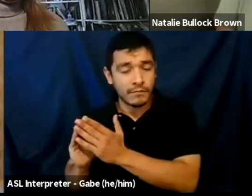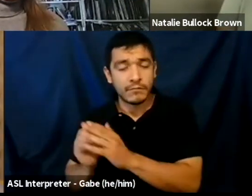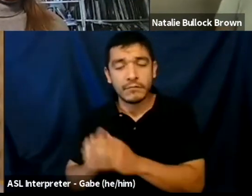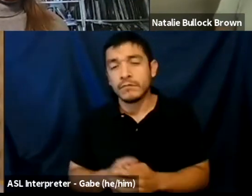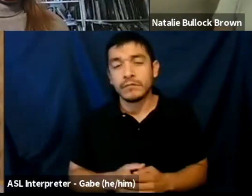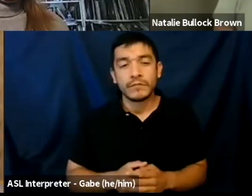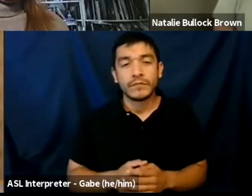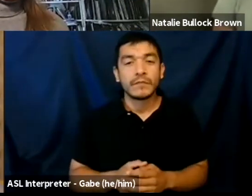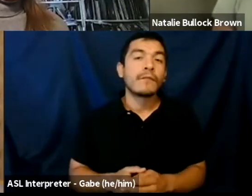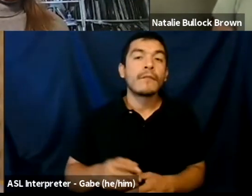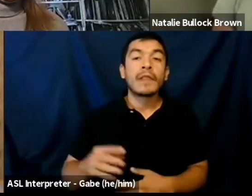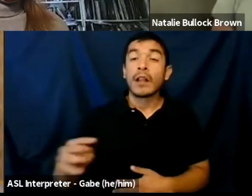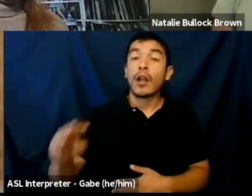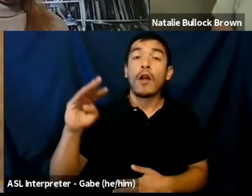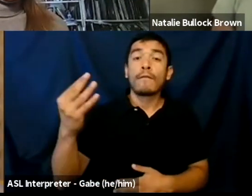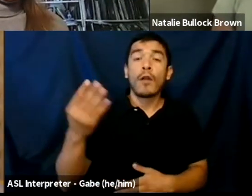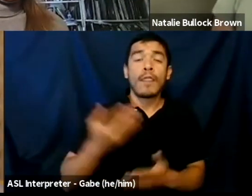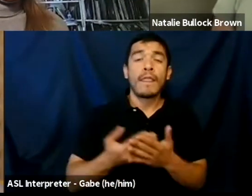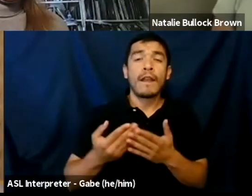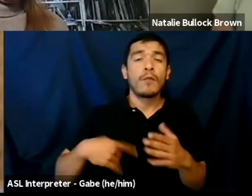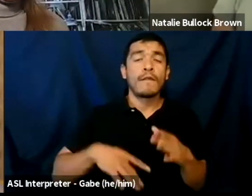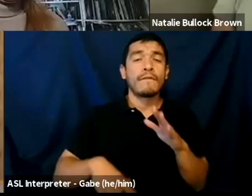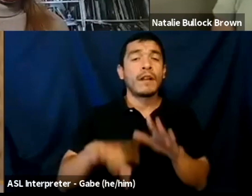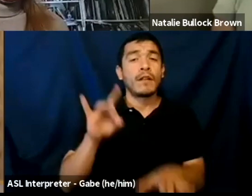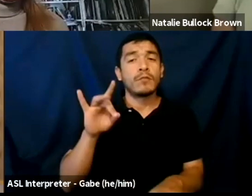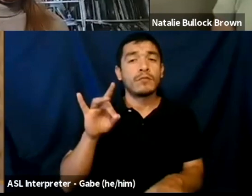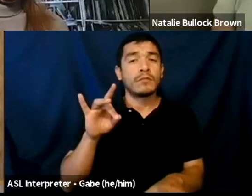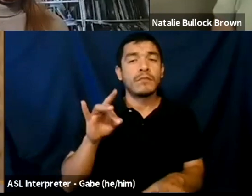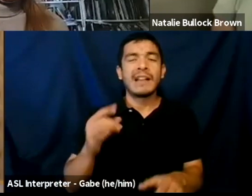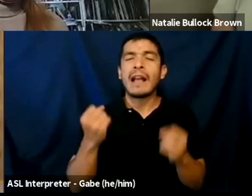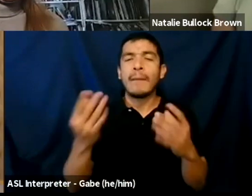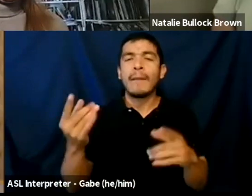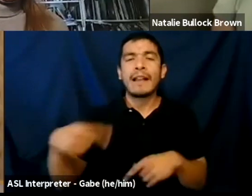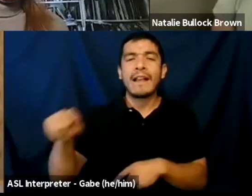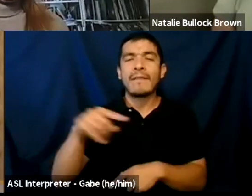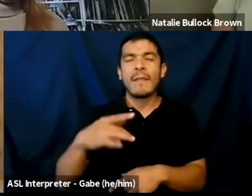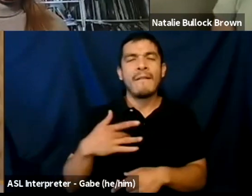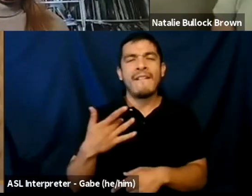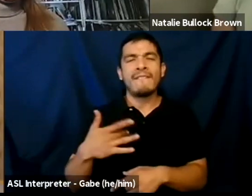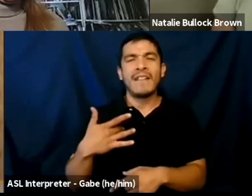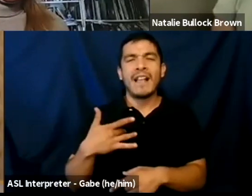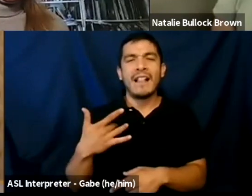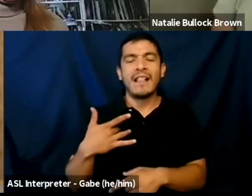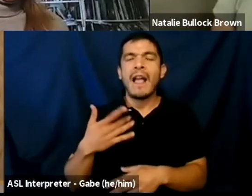The fourth finding was that many of them felt betrayed and frustrated and angry